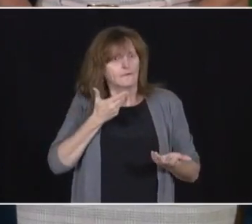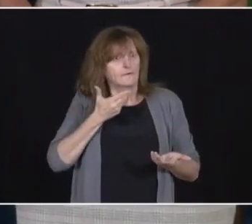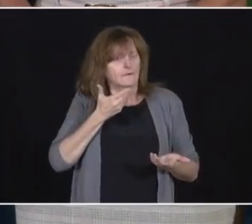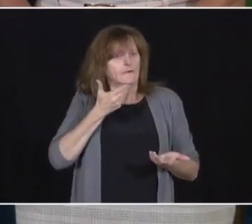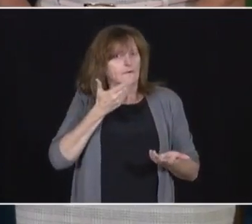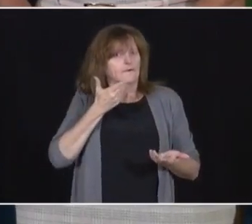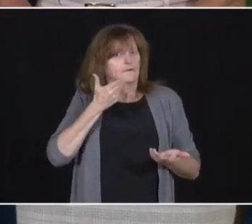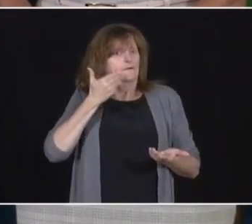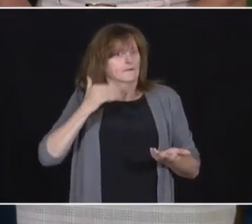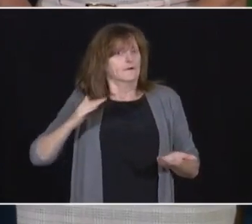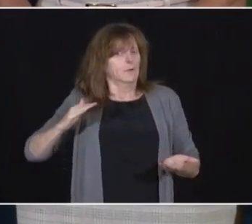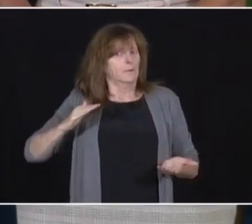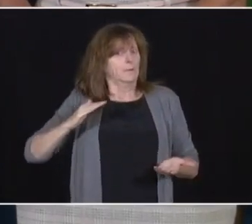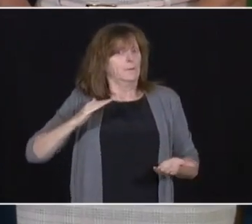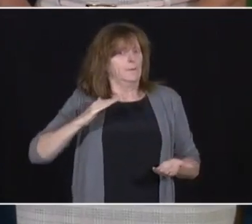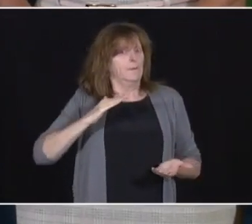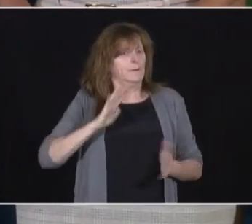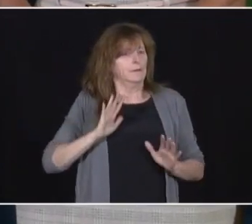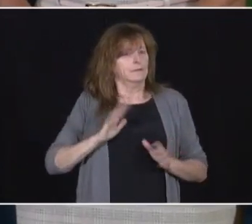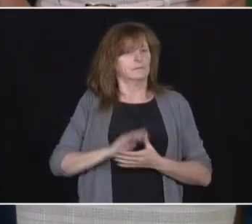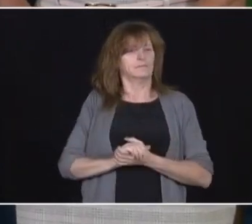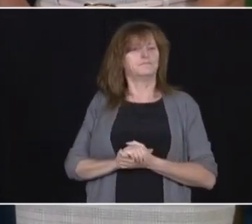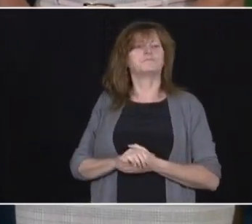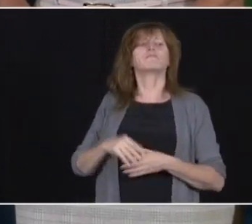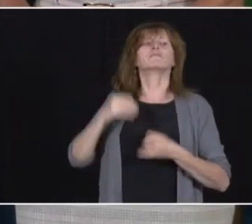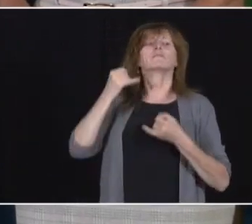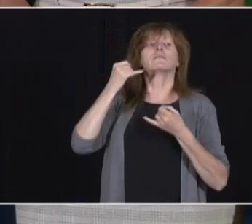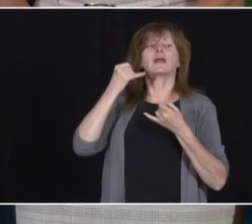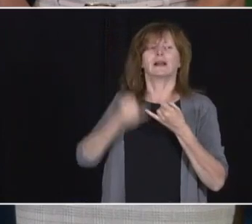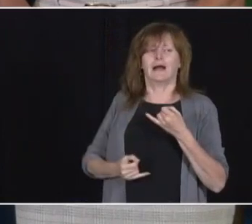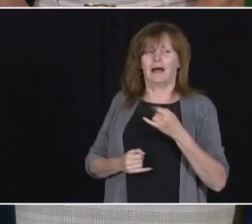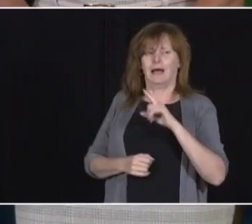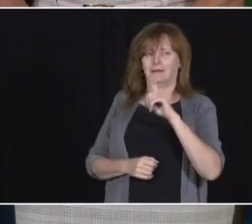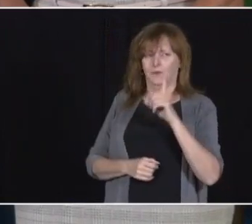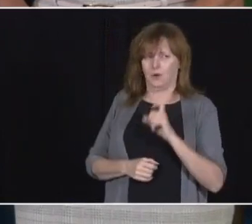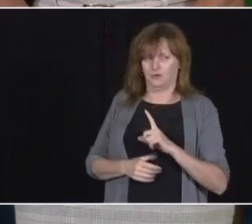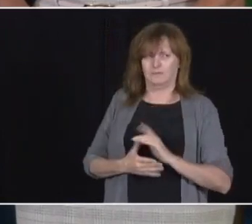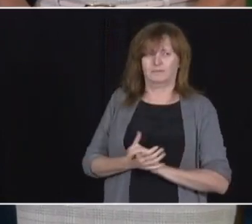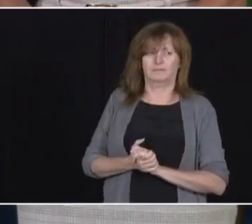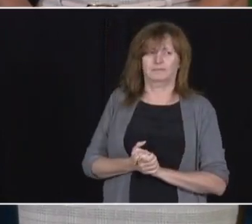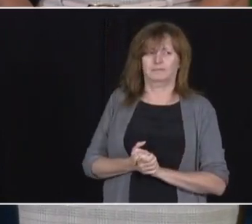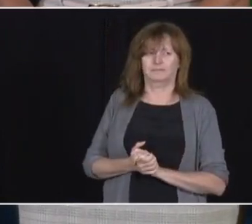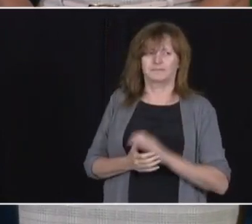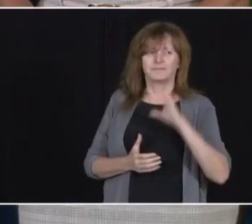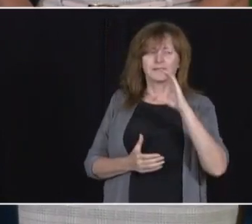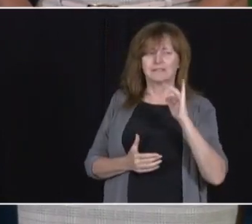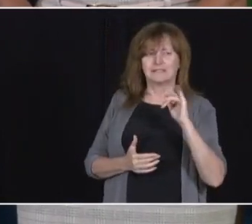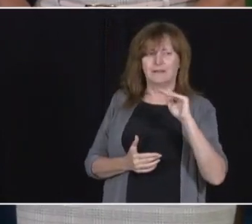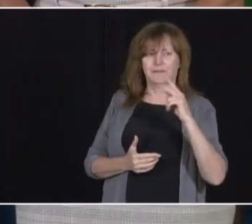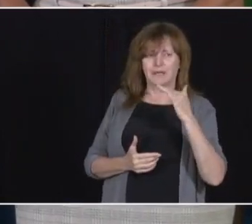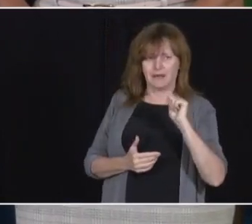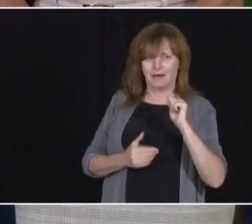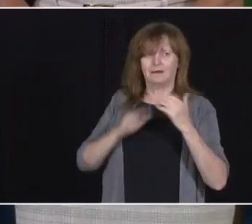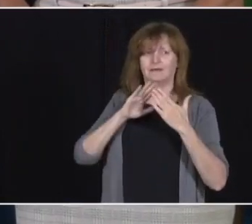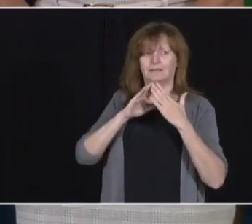And I cannot do it without people out there. I will tell you. Without the help of everyone in the province.